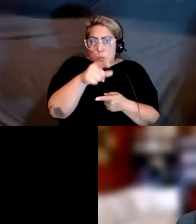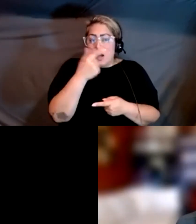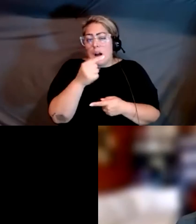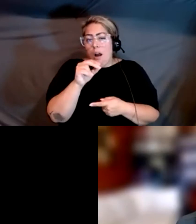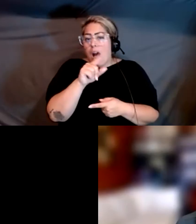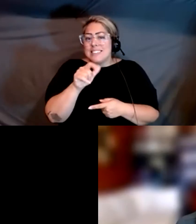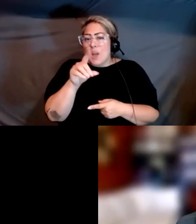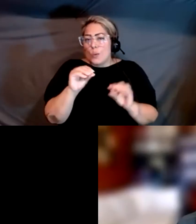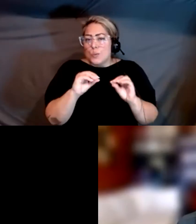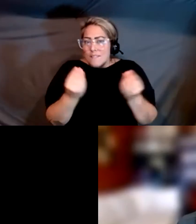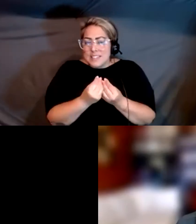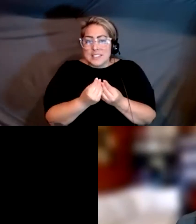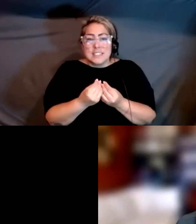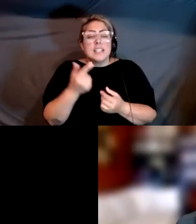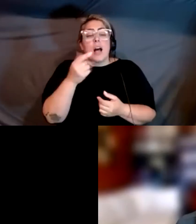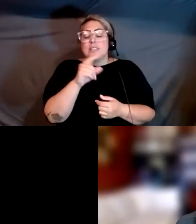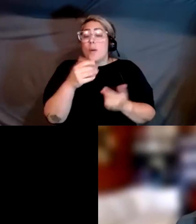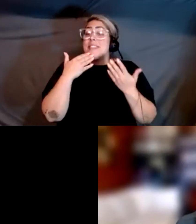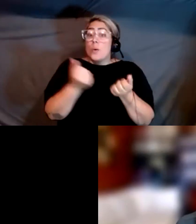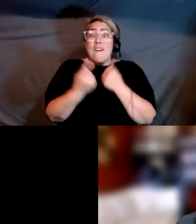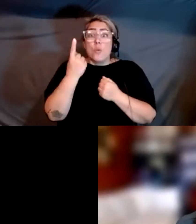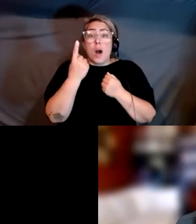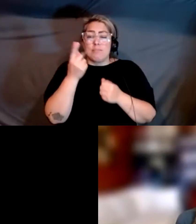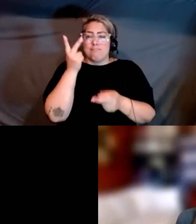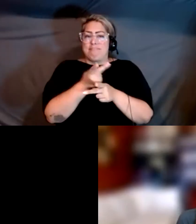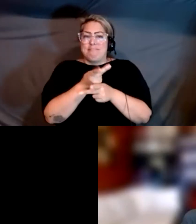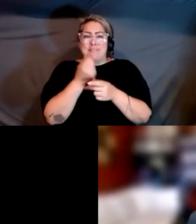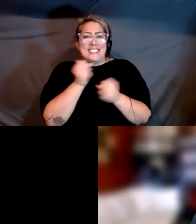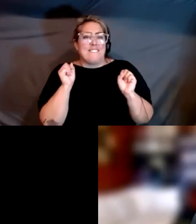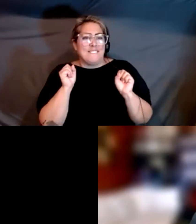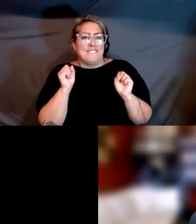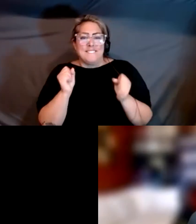Thank you.